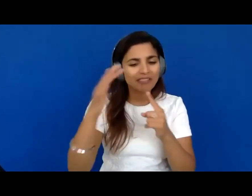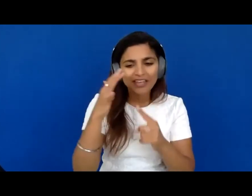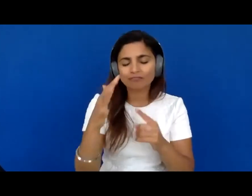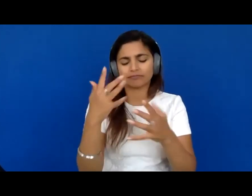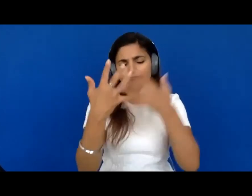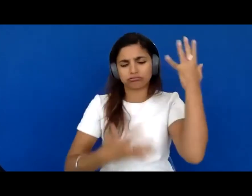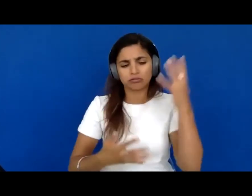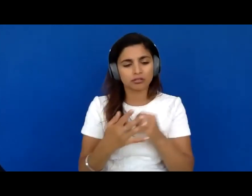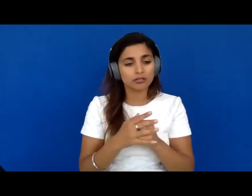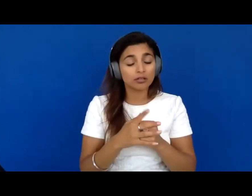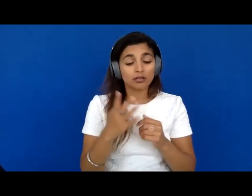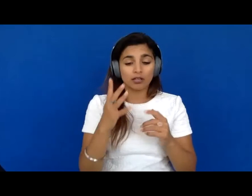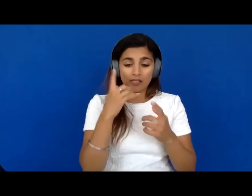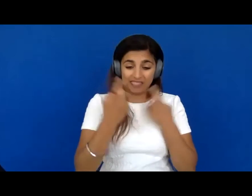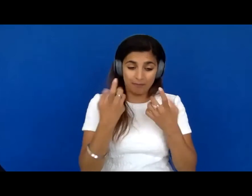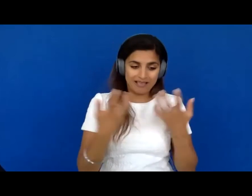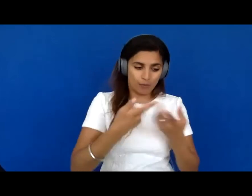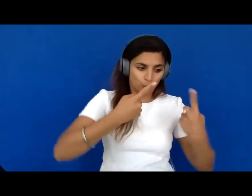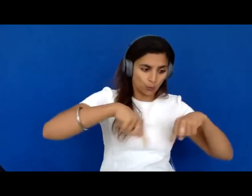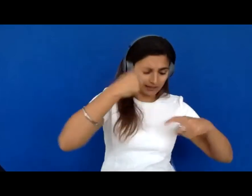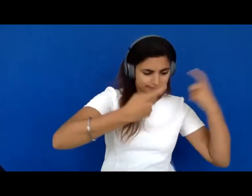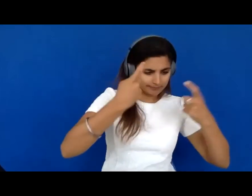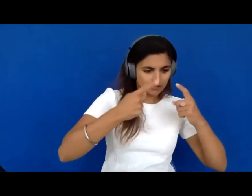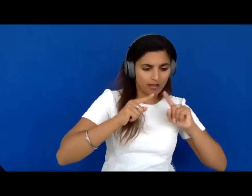about violence and when I taught this module over the last few months I